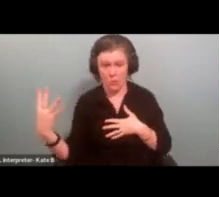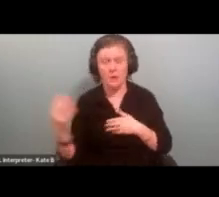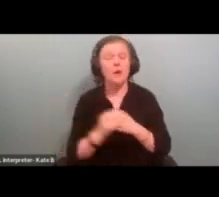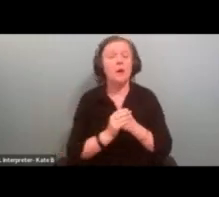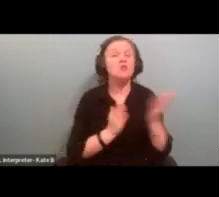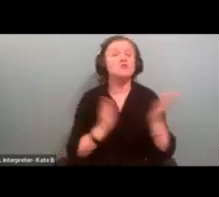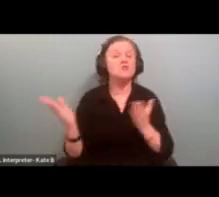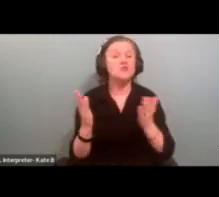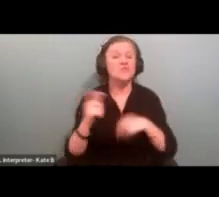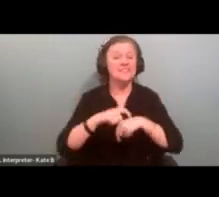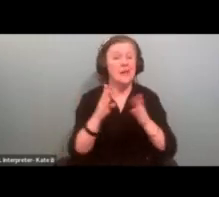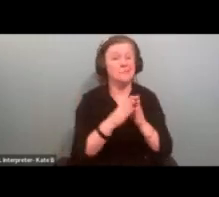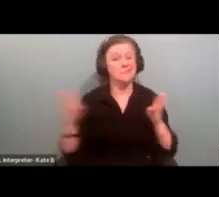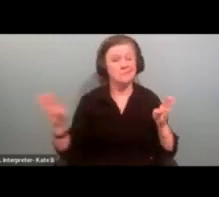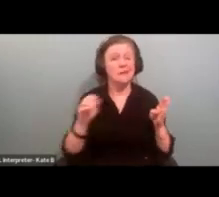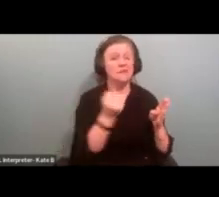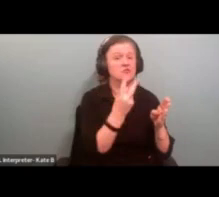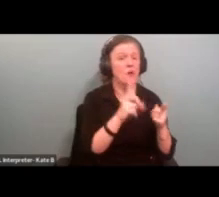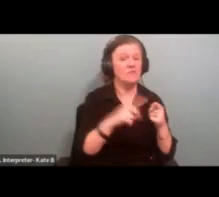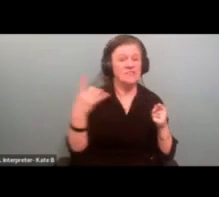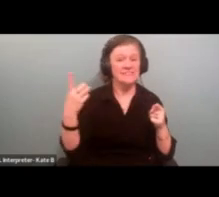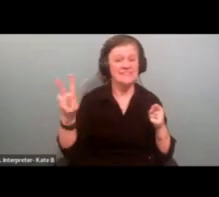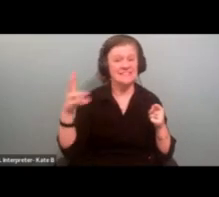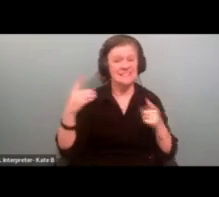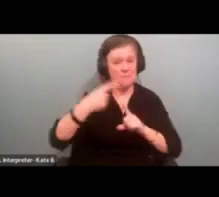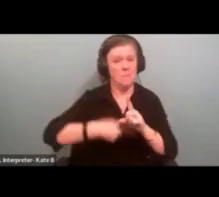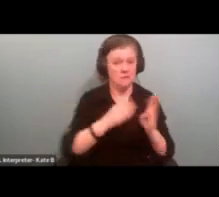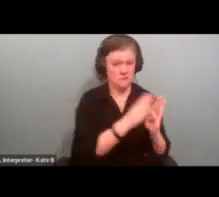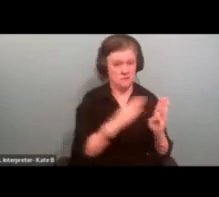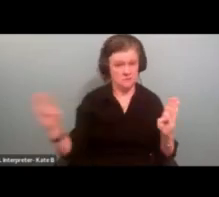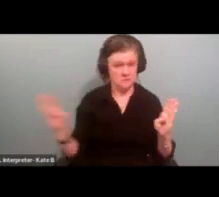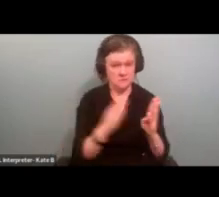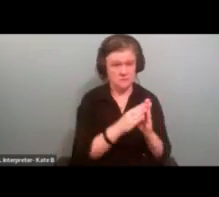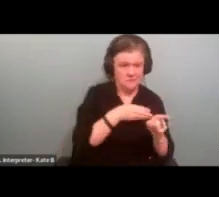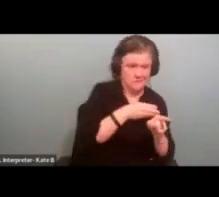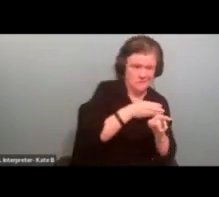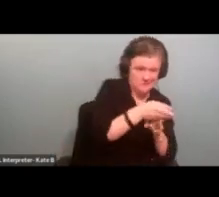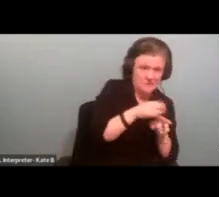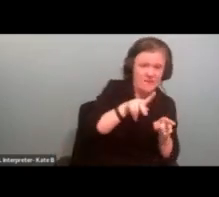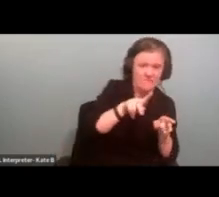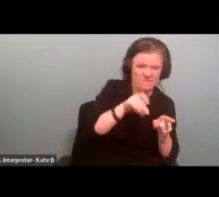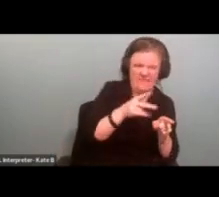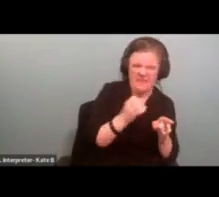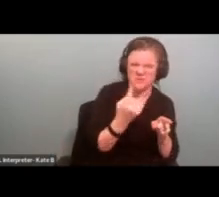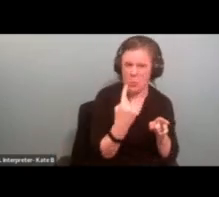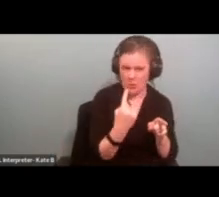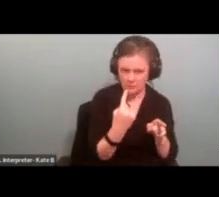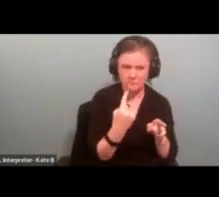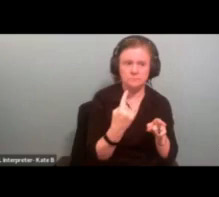about 12 to 16 months. And so in this first phase, as you can see, there's a referral that's